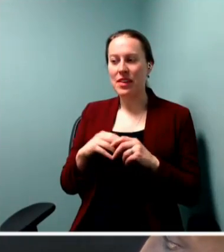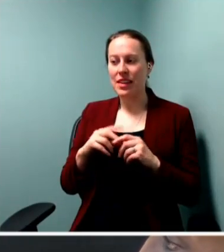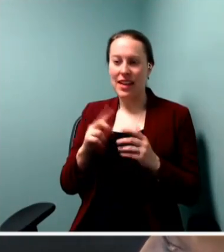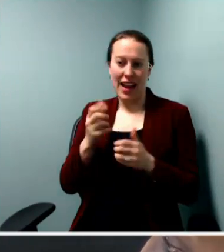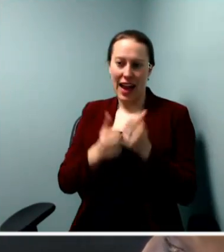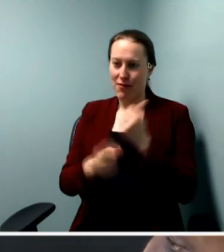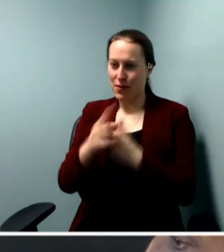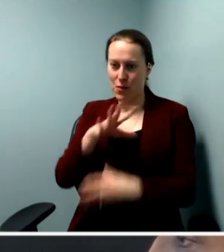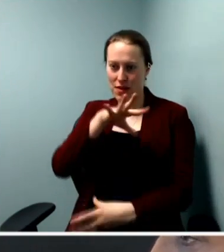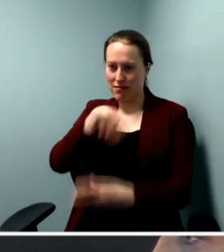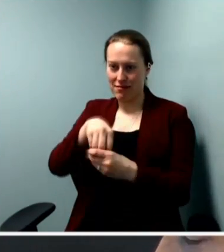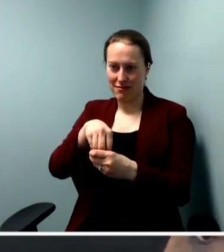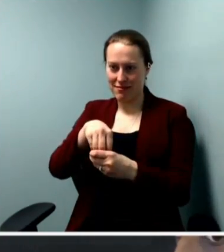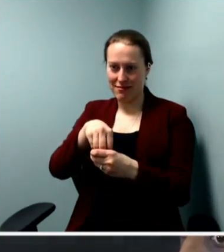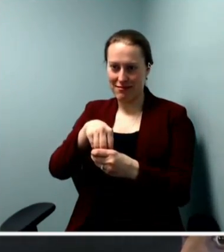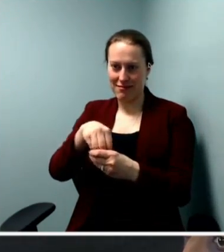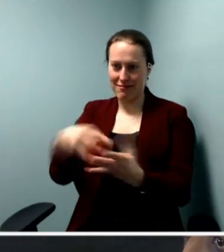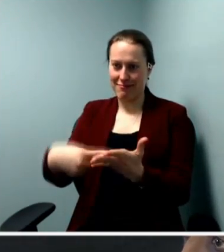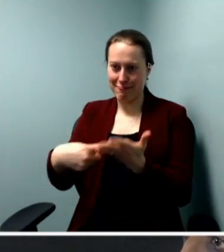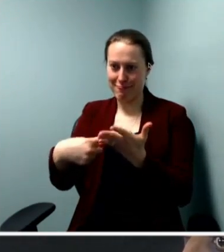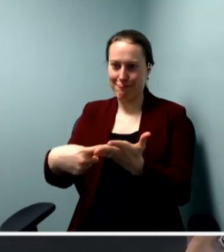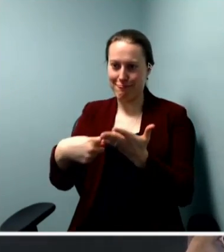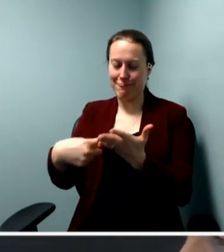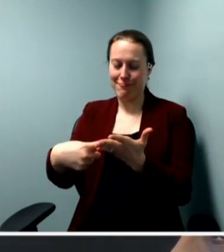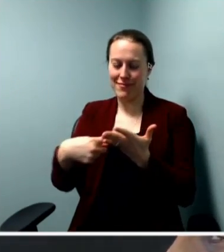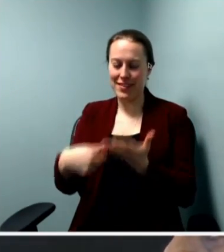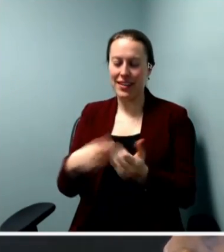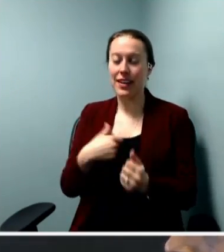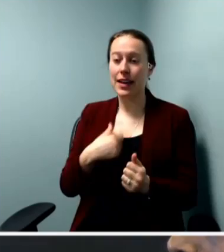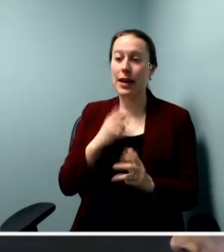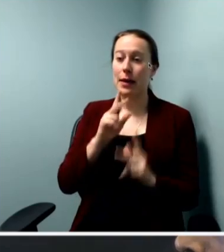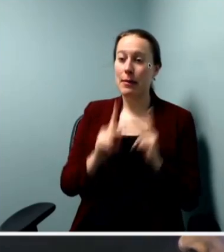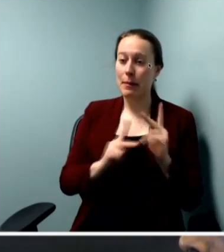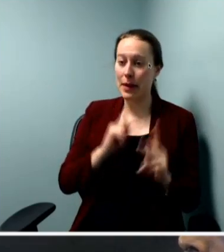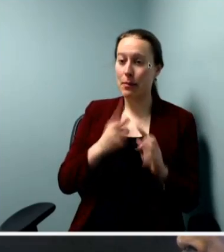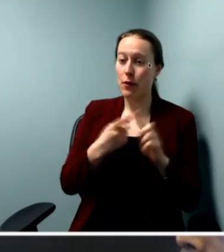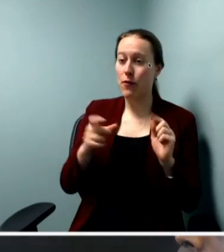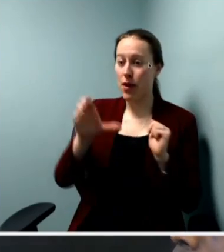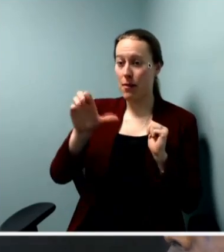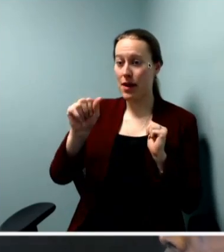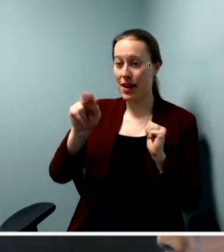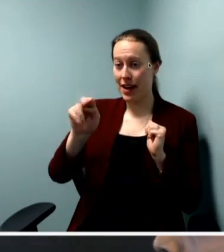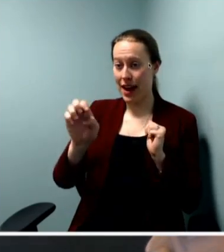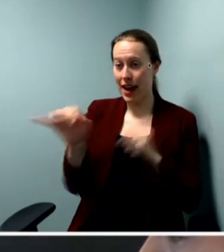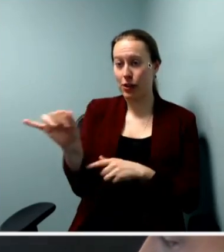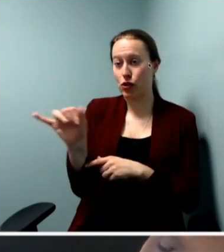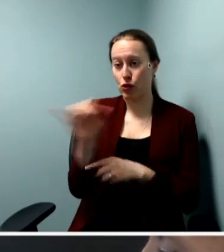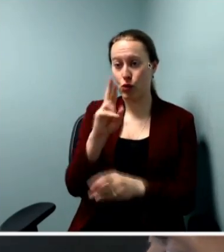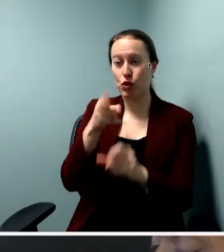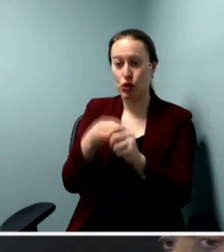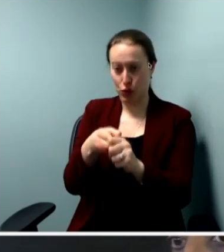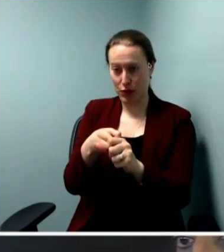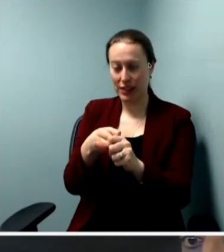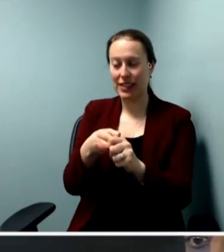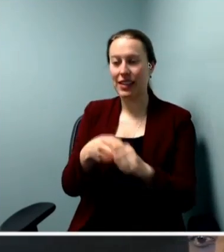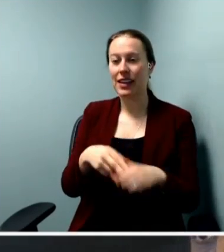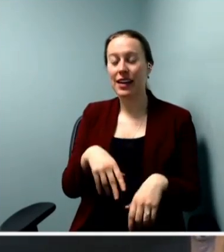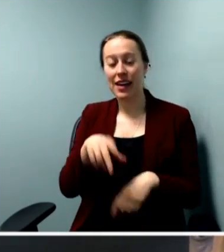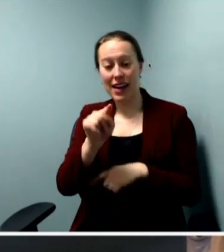And, as I said, the various folks that came will also be joining us. So, Ty, you can give us our directions.